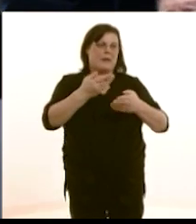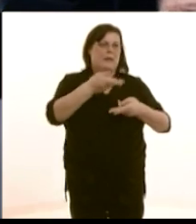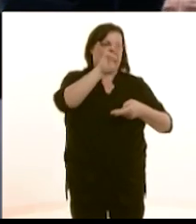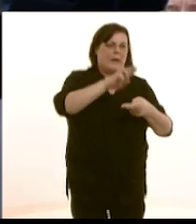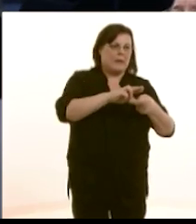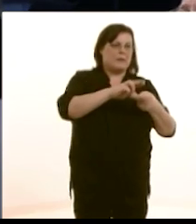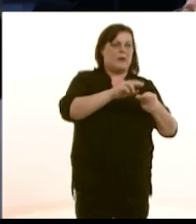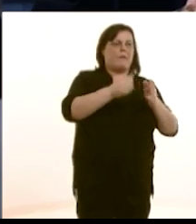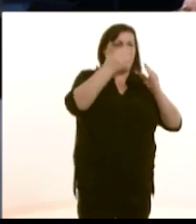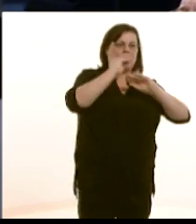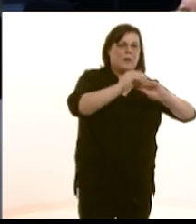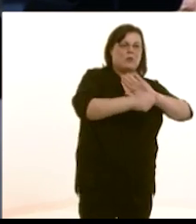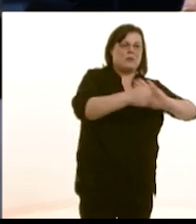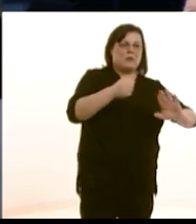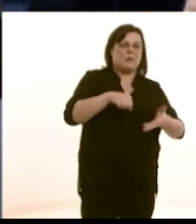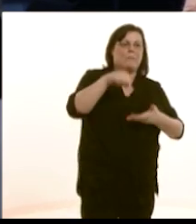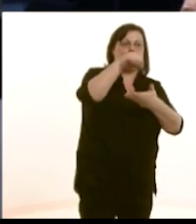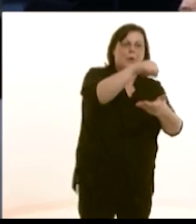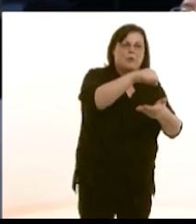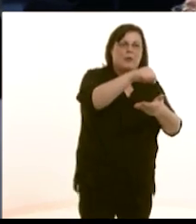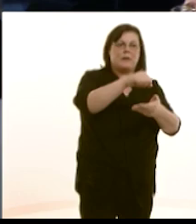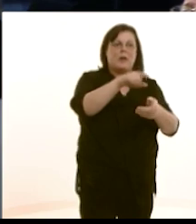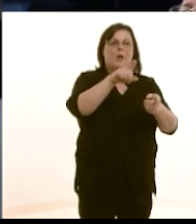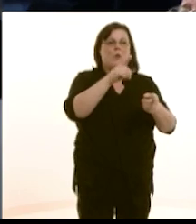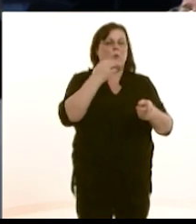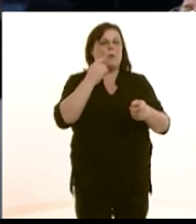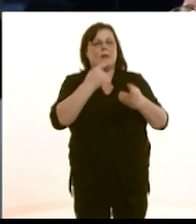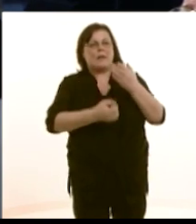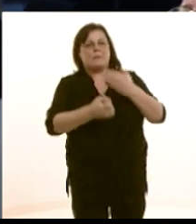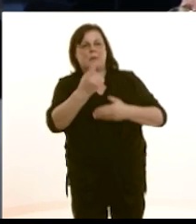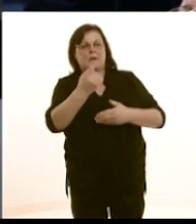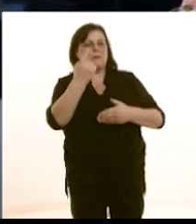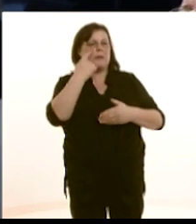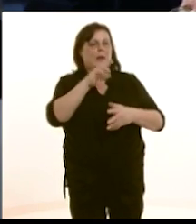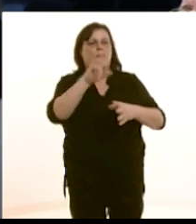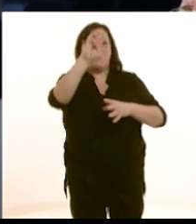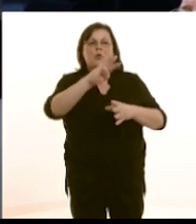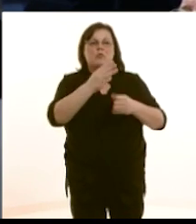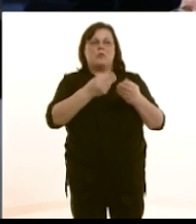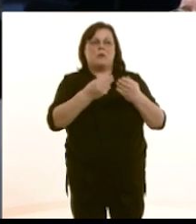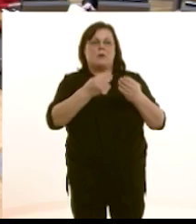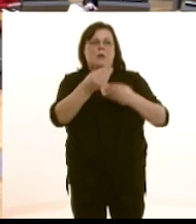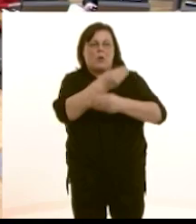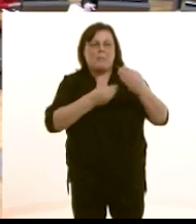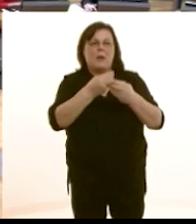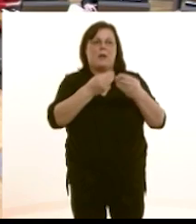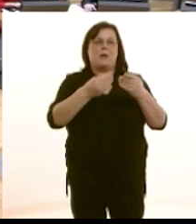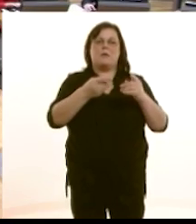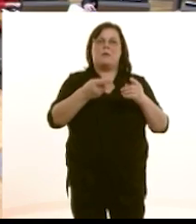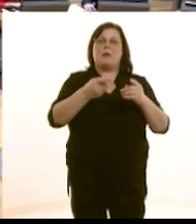and skills department on the outputs it expects to see in the Welsh economy and the economy, science and transport budget? Carwyn Jones: We understand that itís difficult;